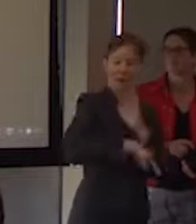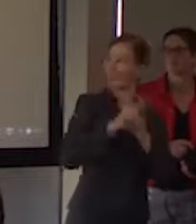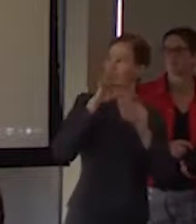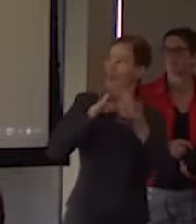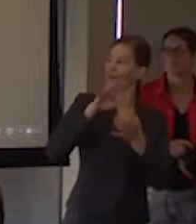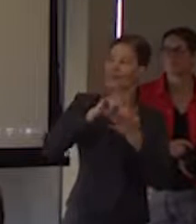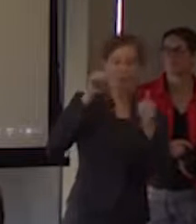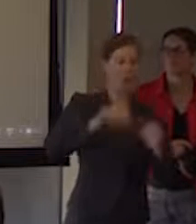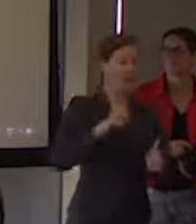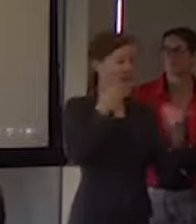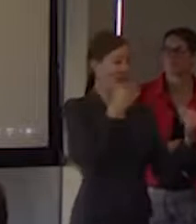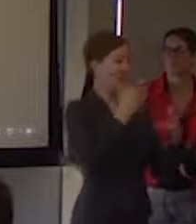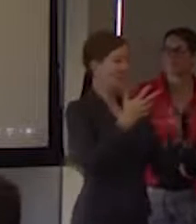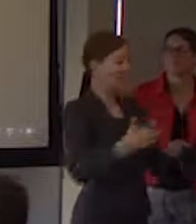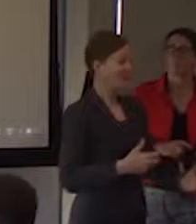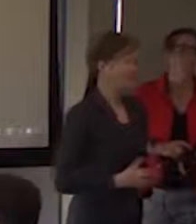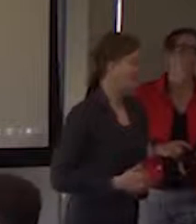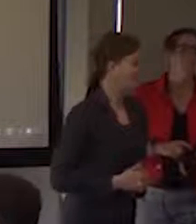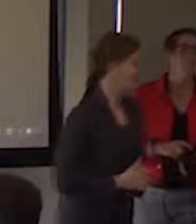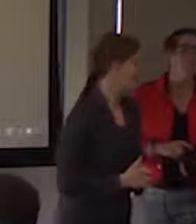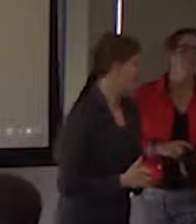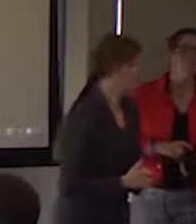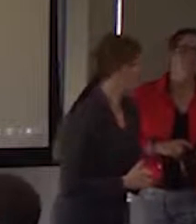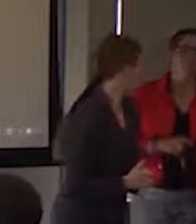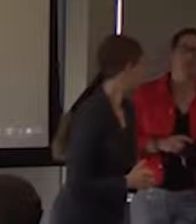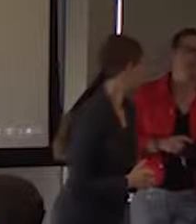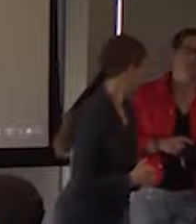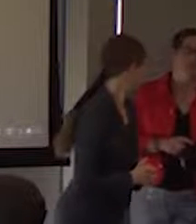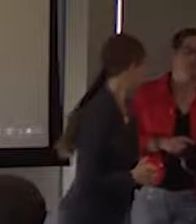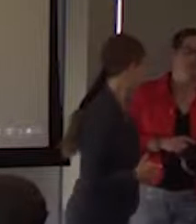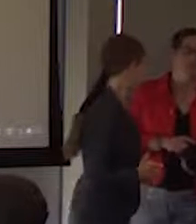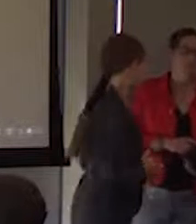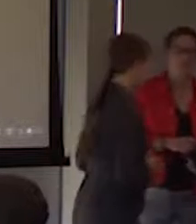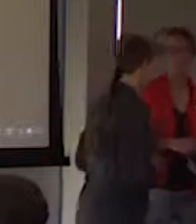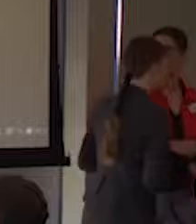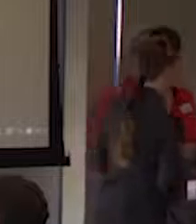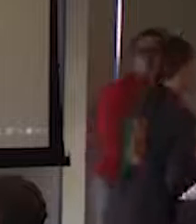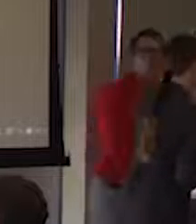Thank you all so much!